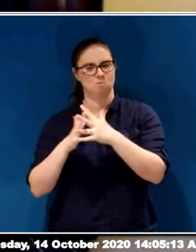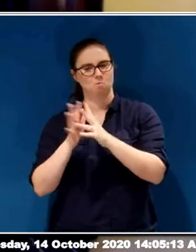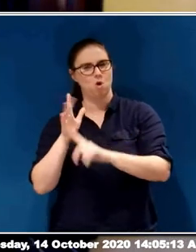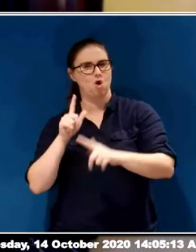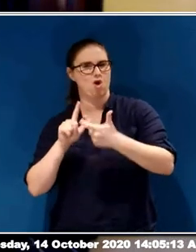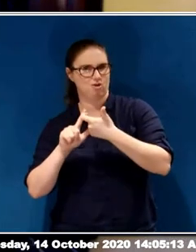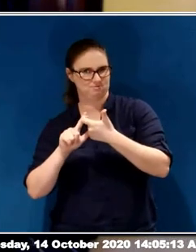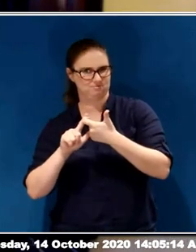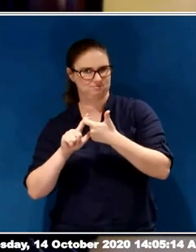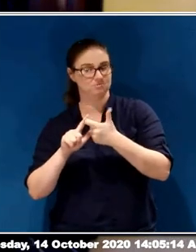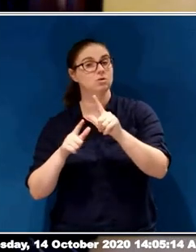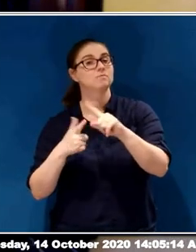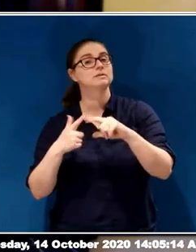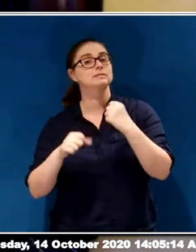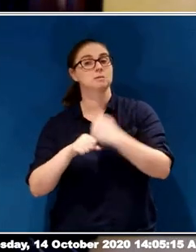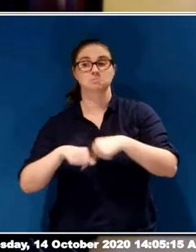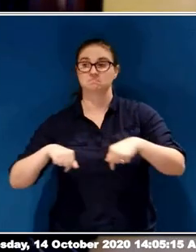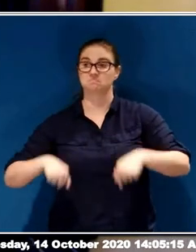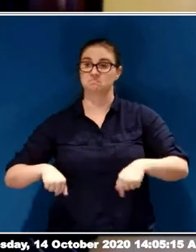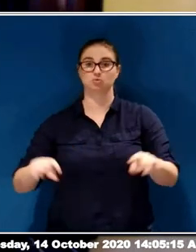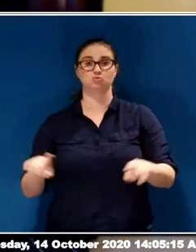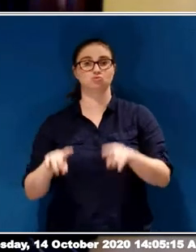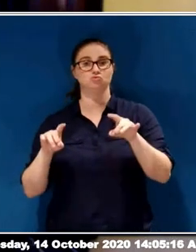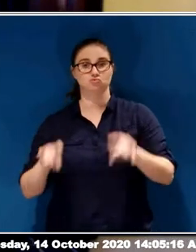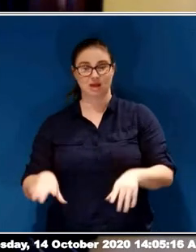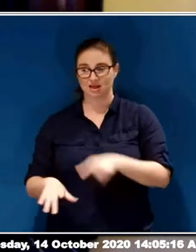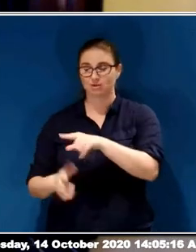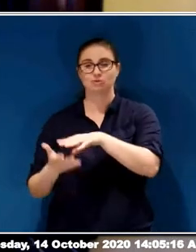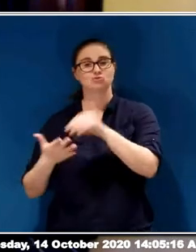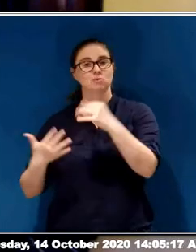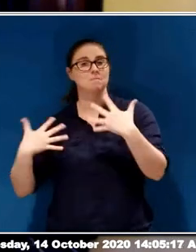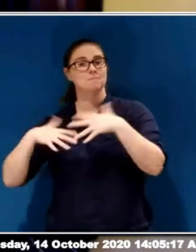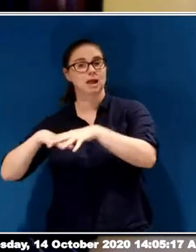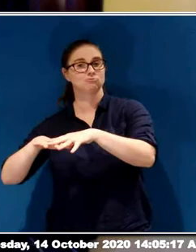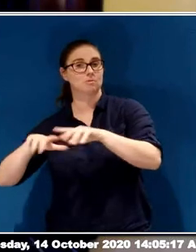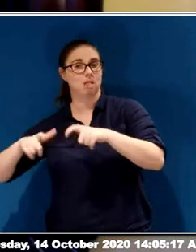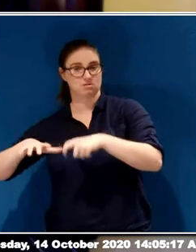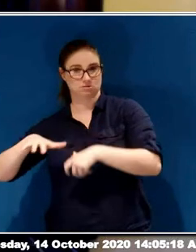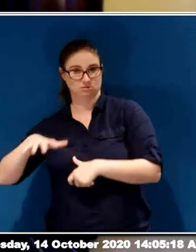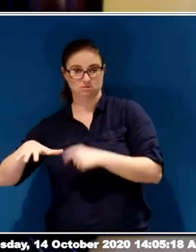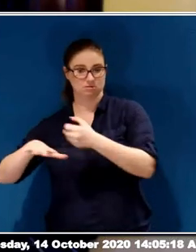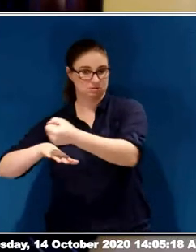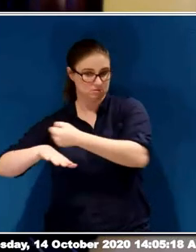In this school, every child got up during the literacy block and went to a